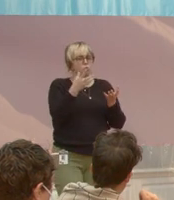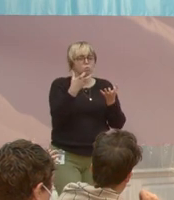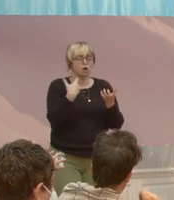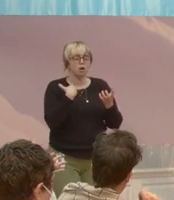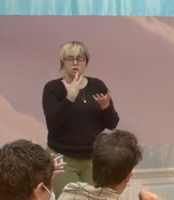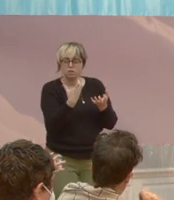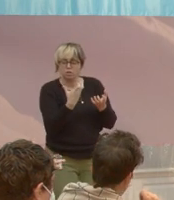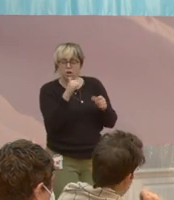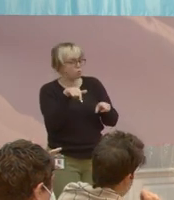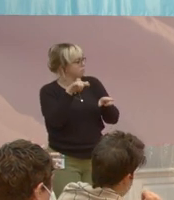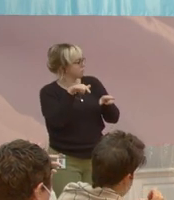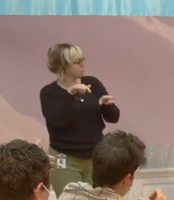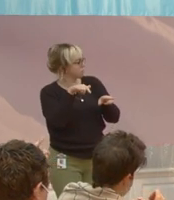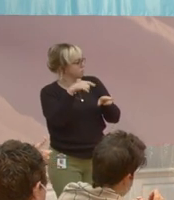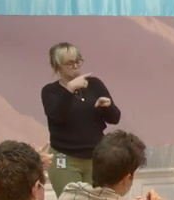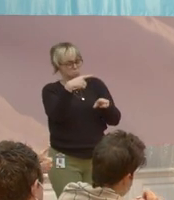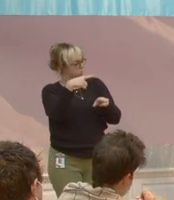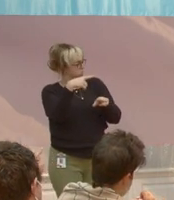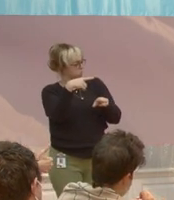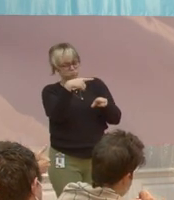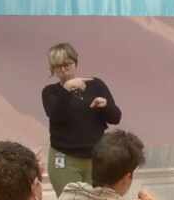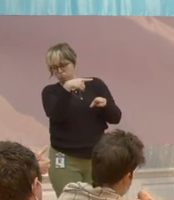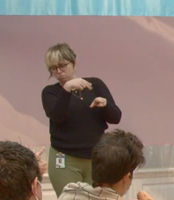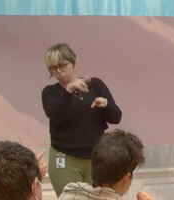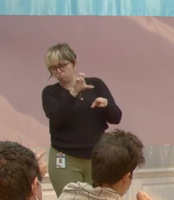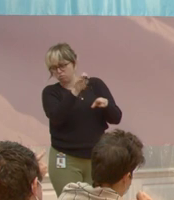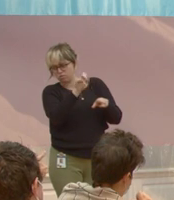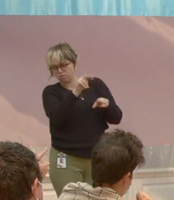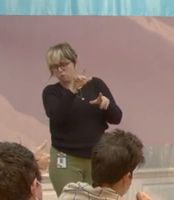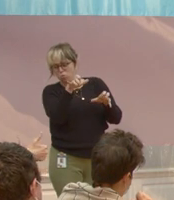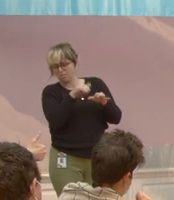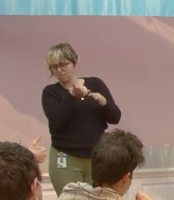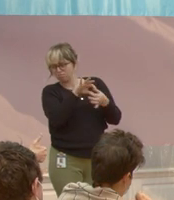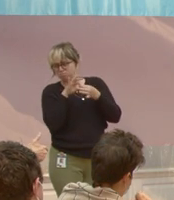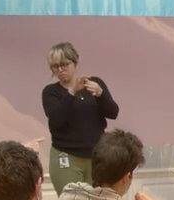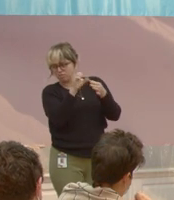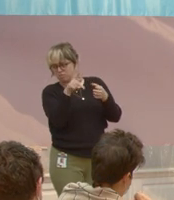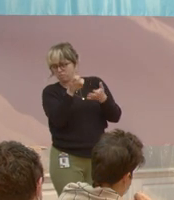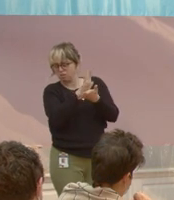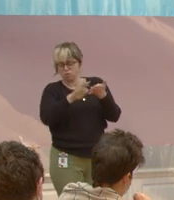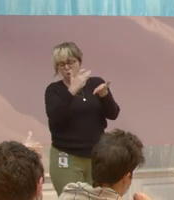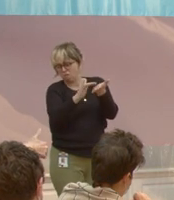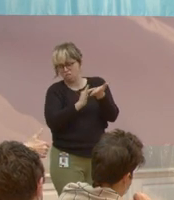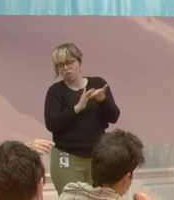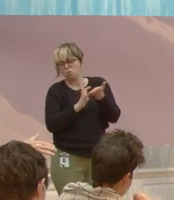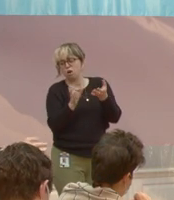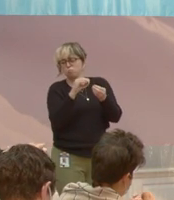don't have to precede him, I break down things and get into a space to be able to get more in the body. And so they're gonna